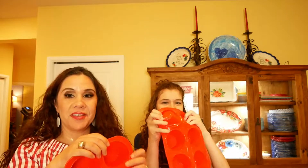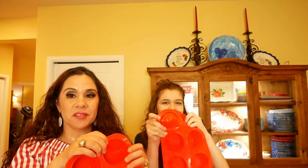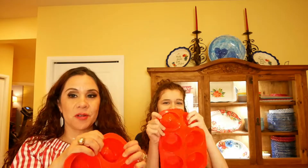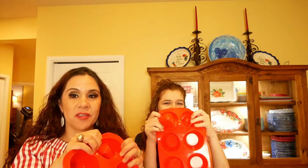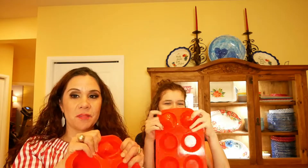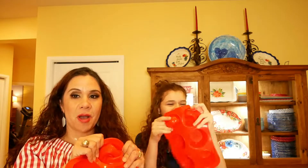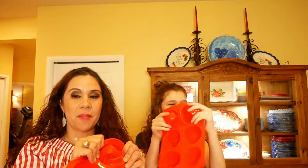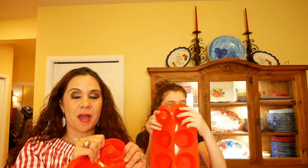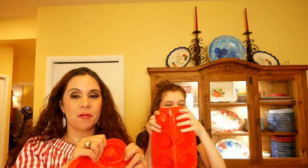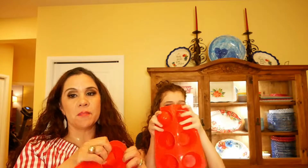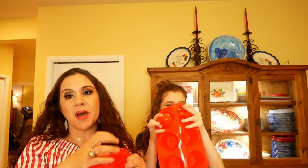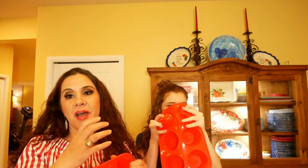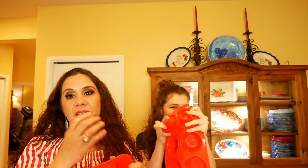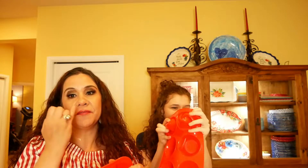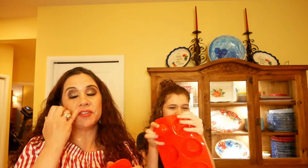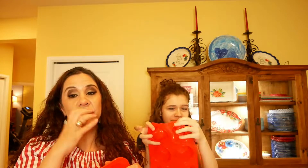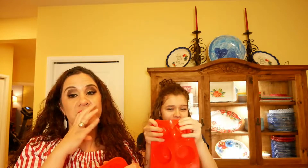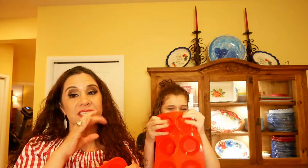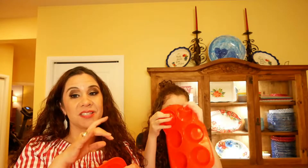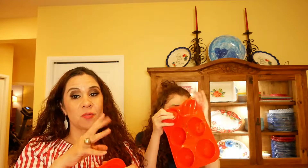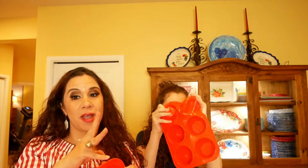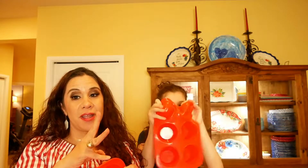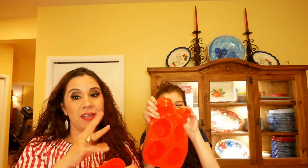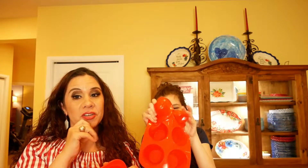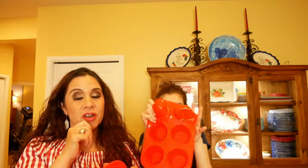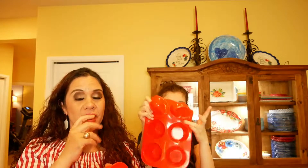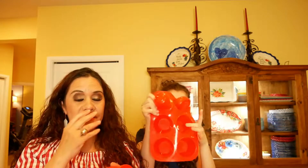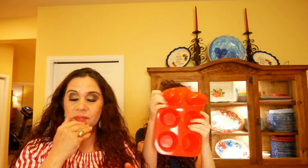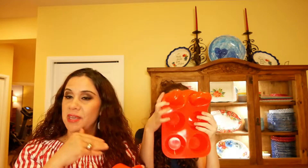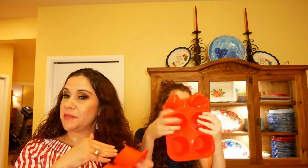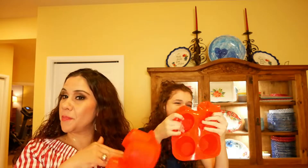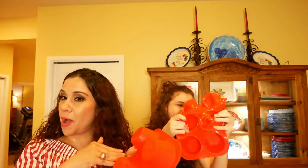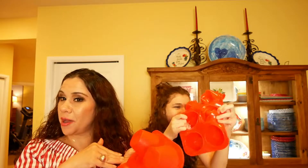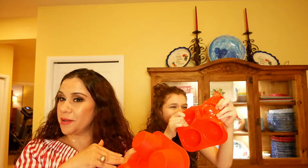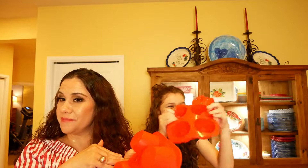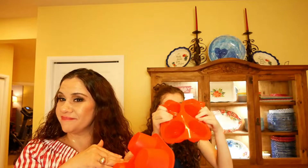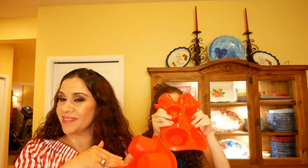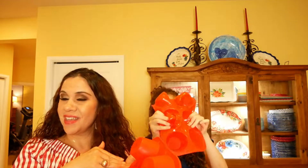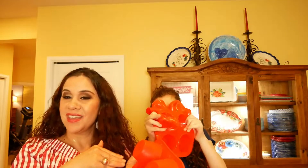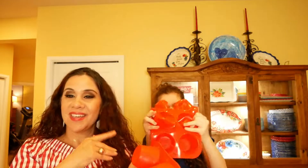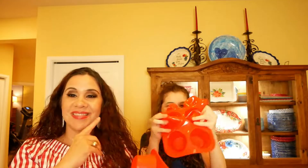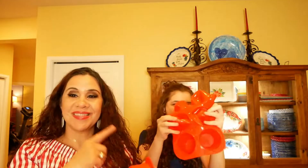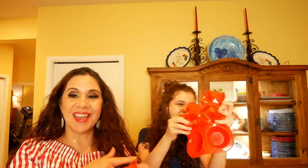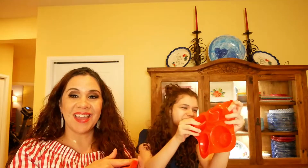are probably they pop out but if you do it this way and you not have something at the bottom then